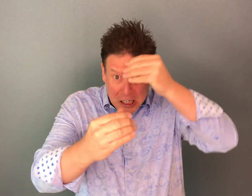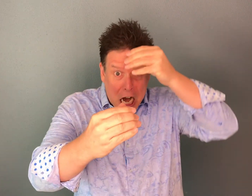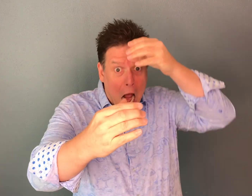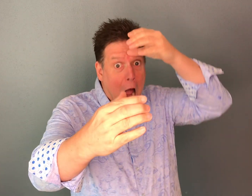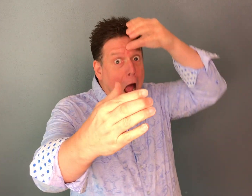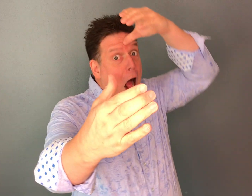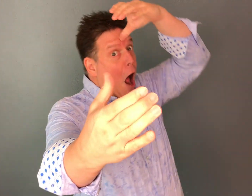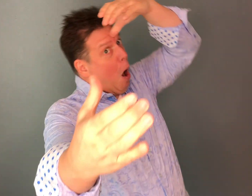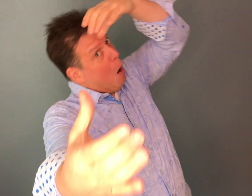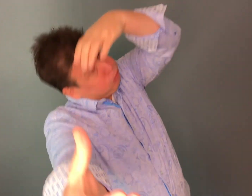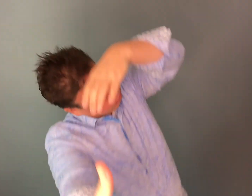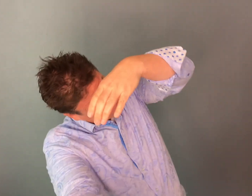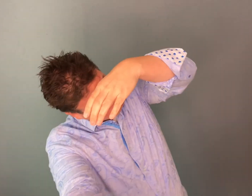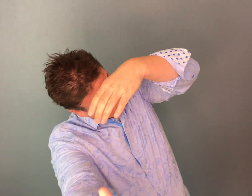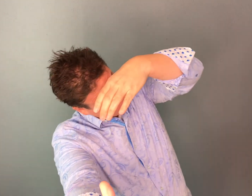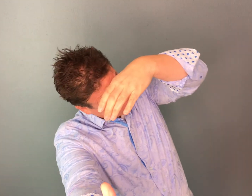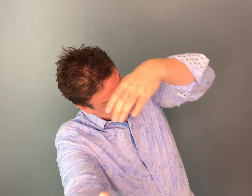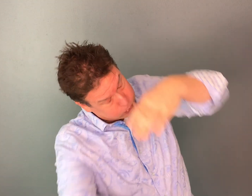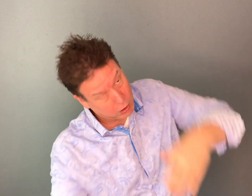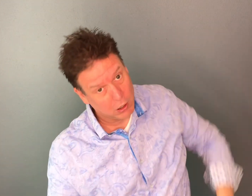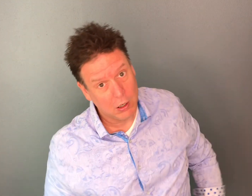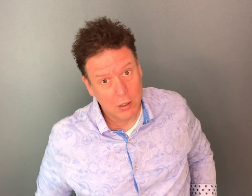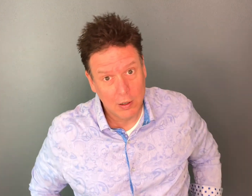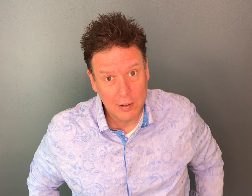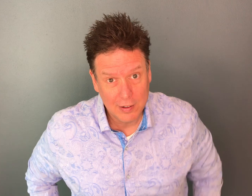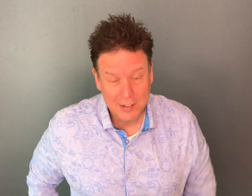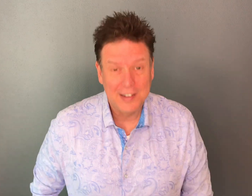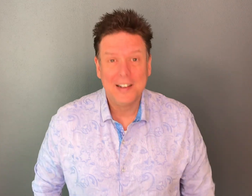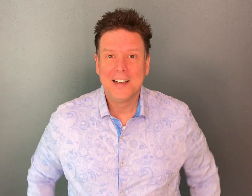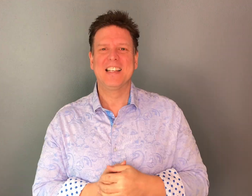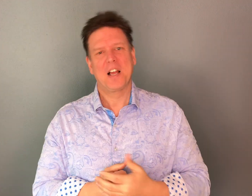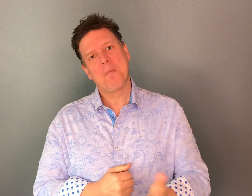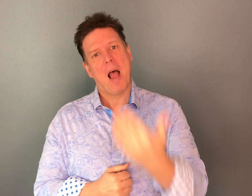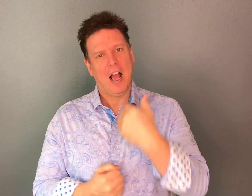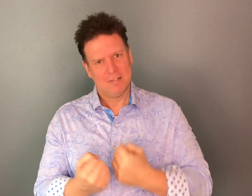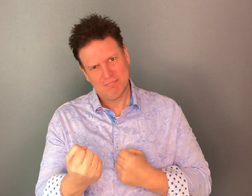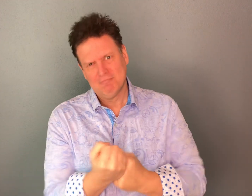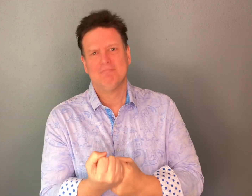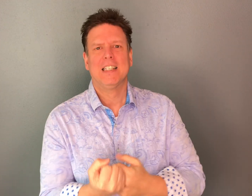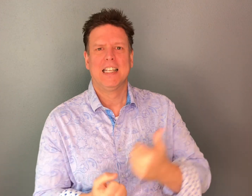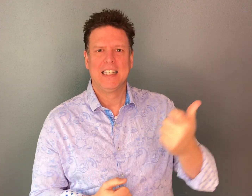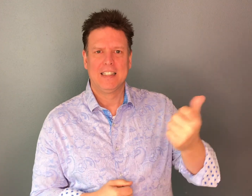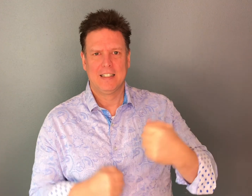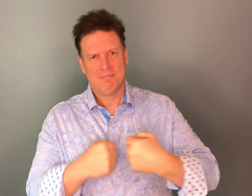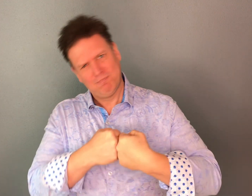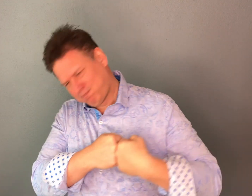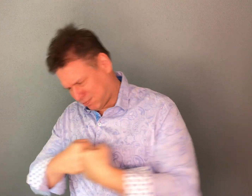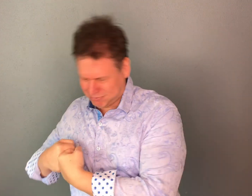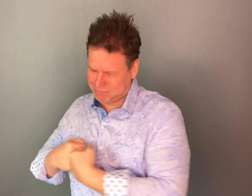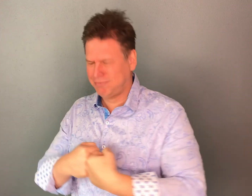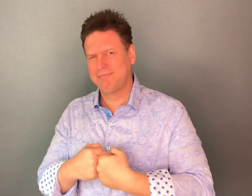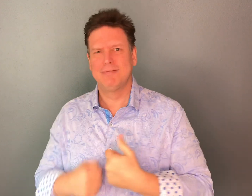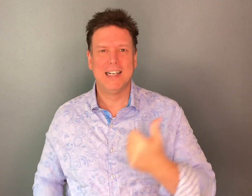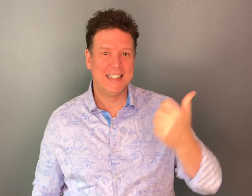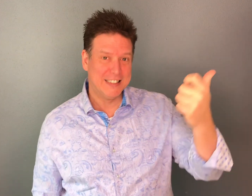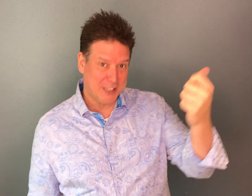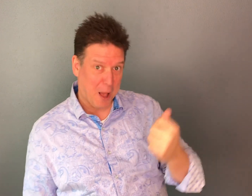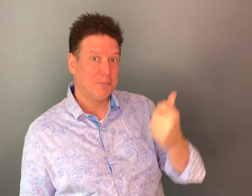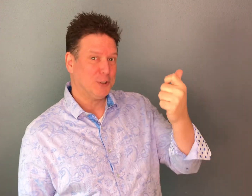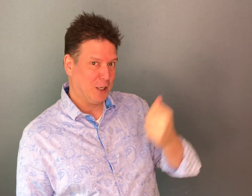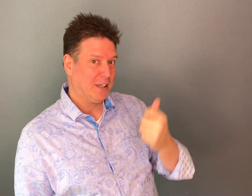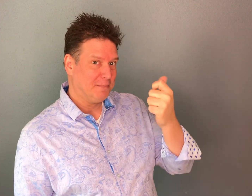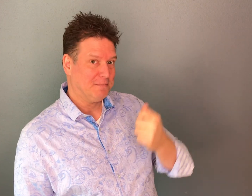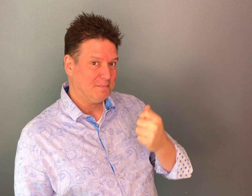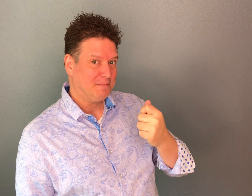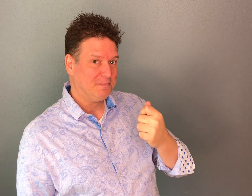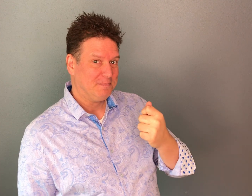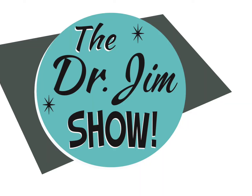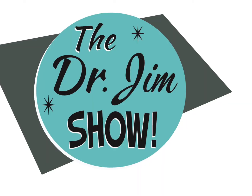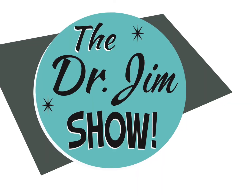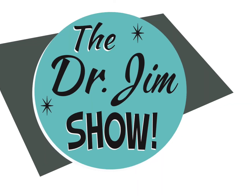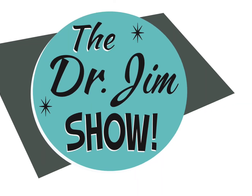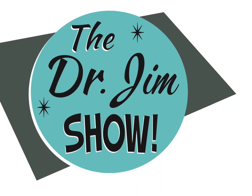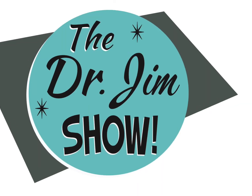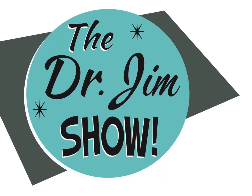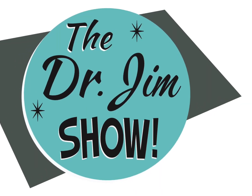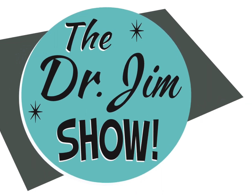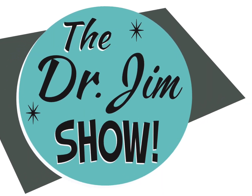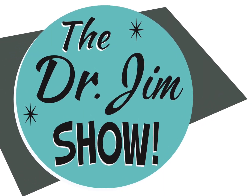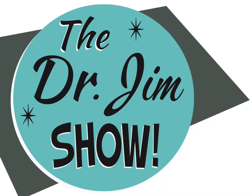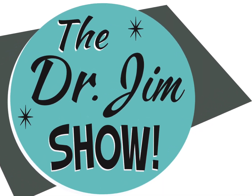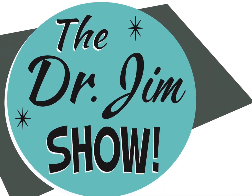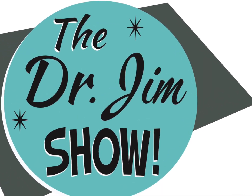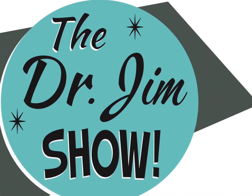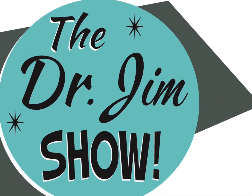full of success that you can't hold it all? Come on hit that button! Subscribe!